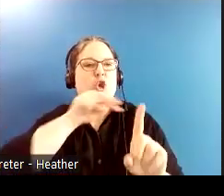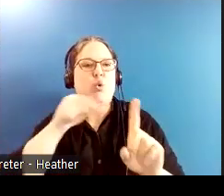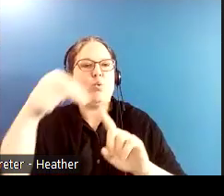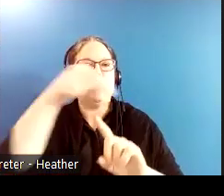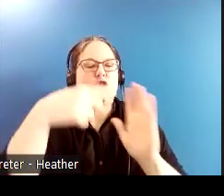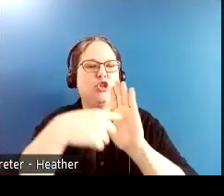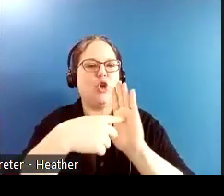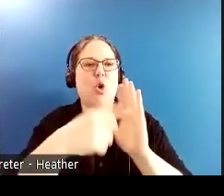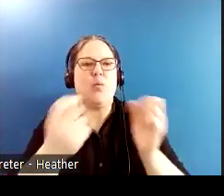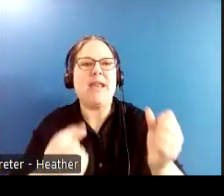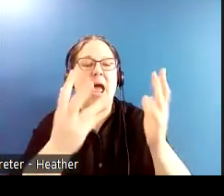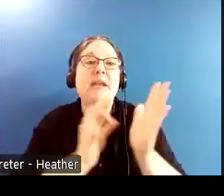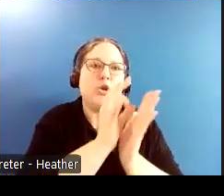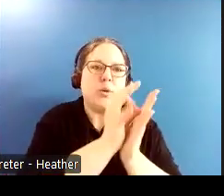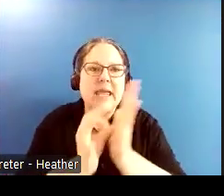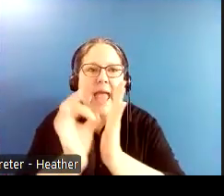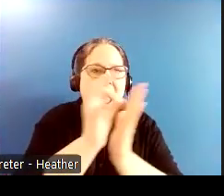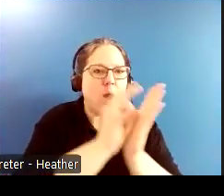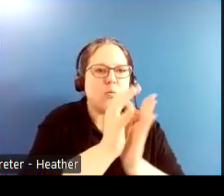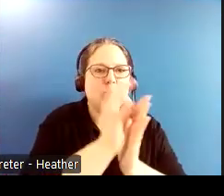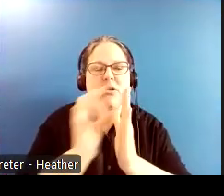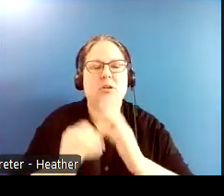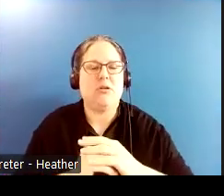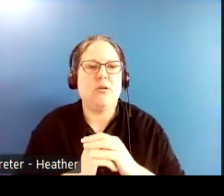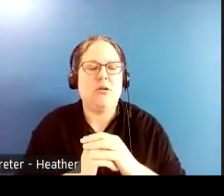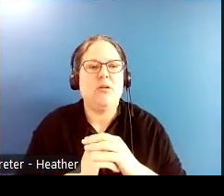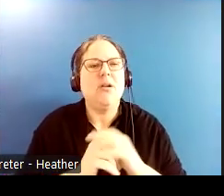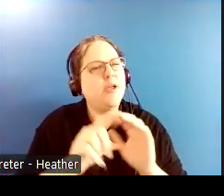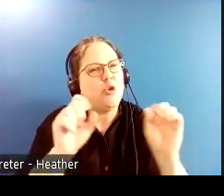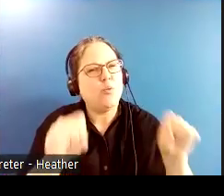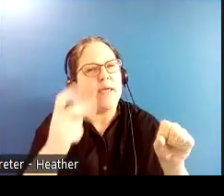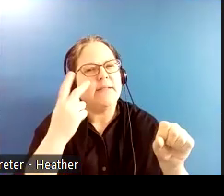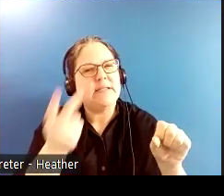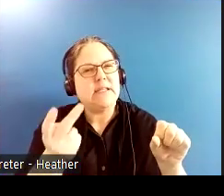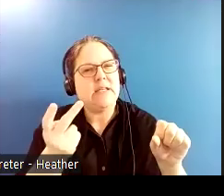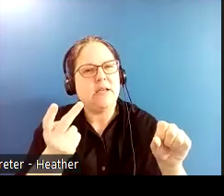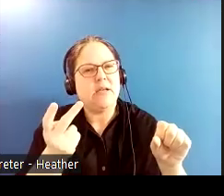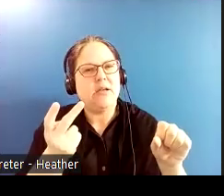of etches gets counted above and below the bone. And so you can see that uh you've got a nine,